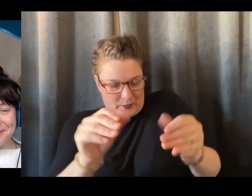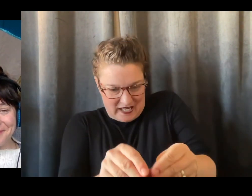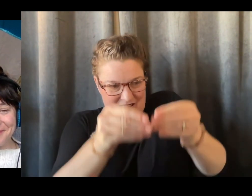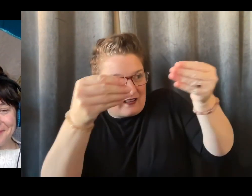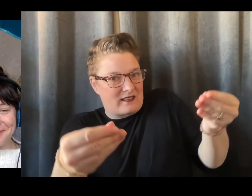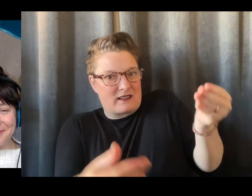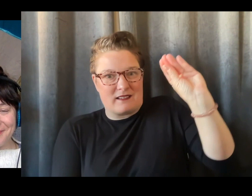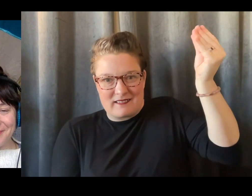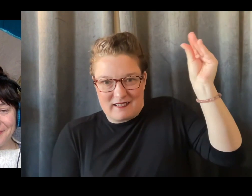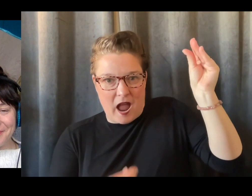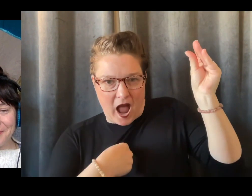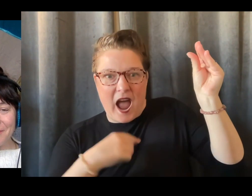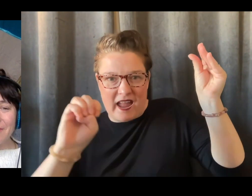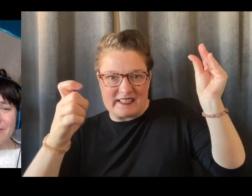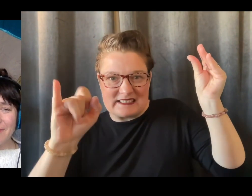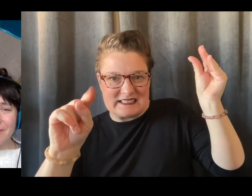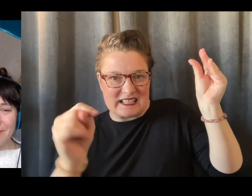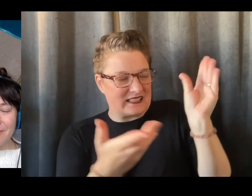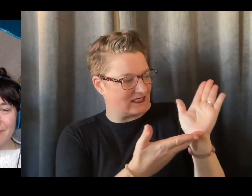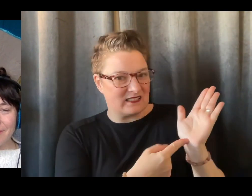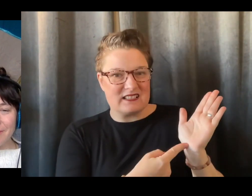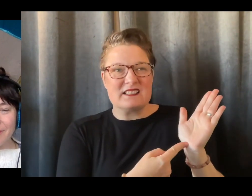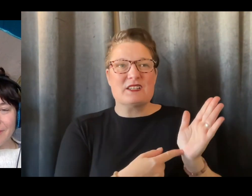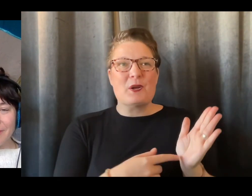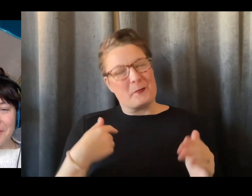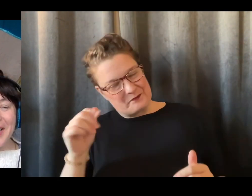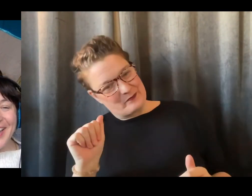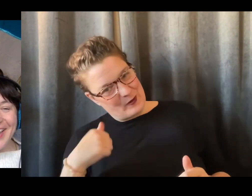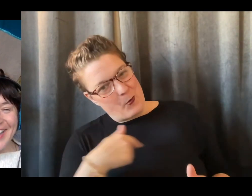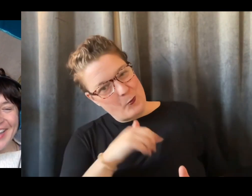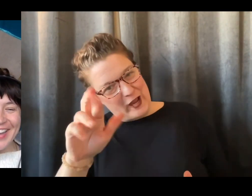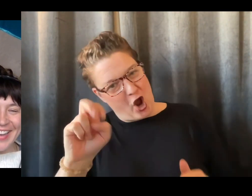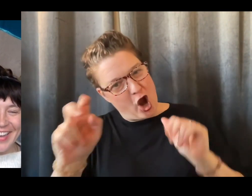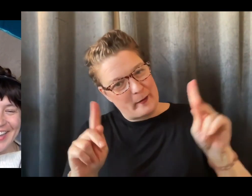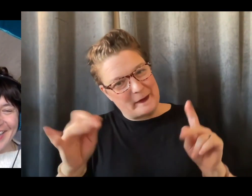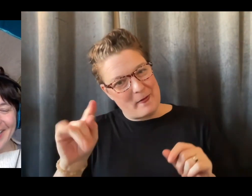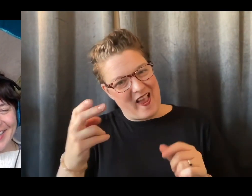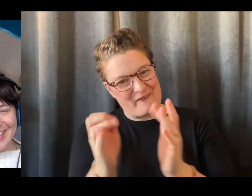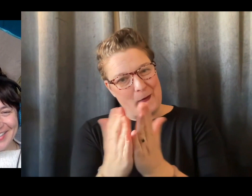I mean, we are people of the book, but Rebekah: Aw, thank you I mean